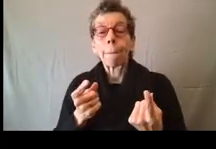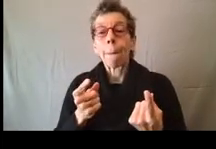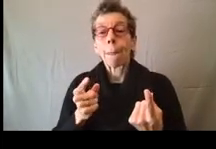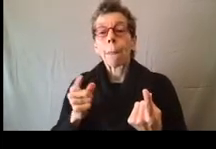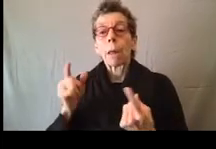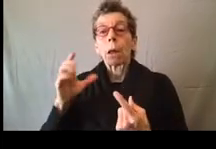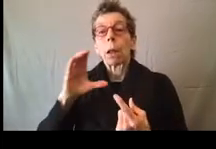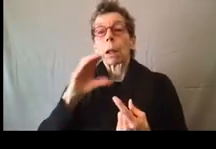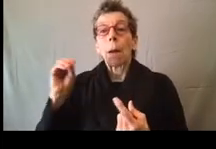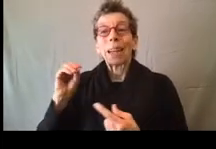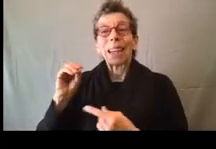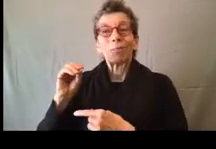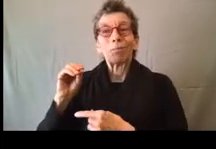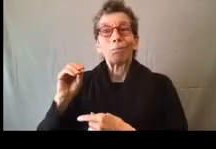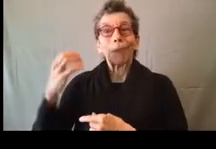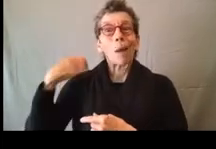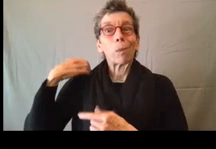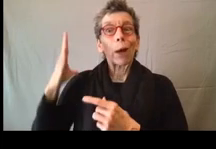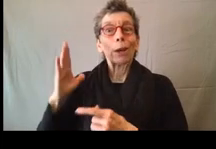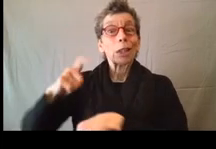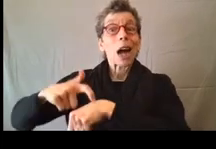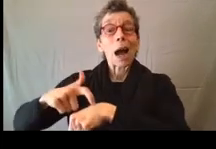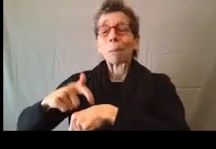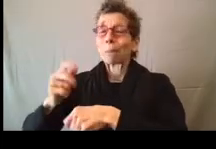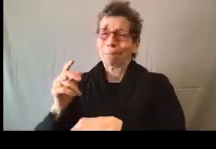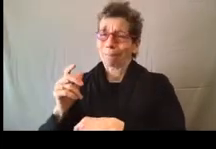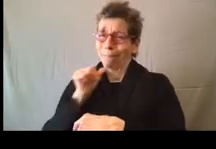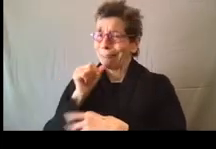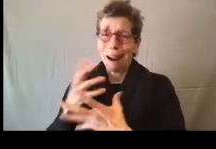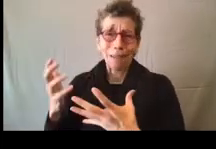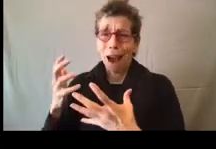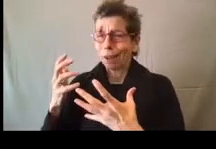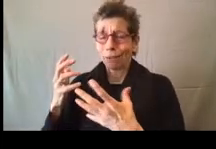have, which is not a lot, right? Because there is often one person wears multiple hats in